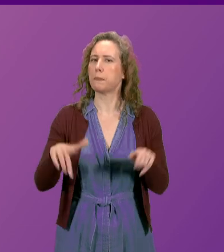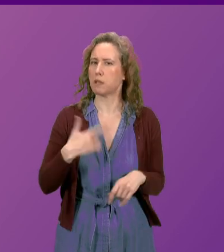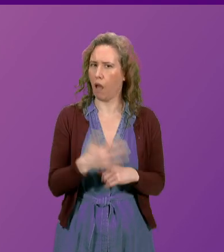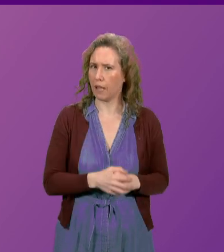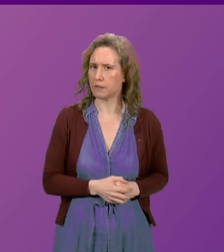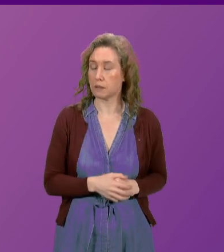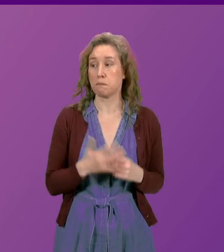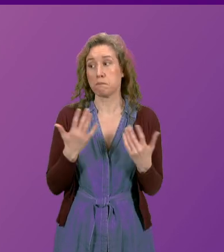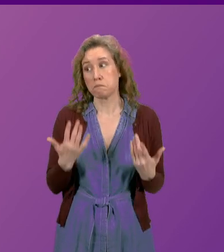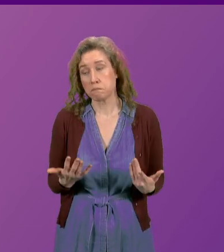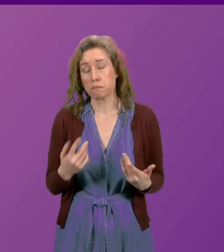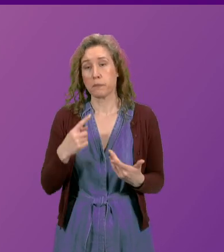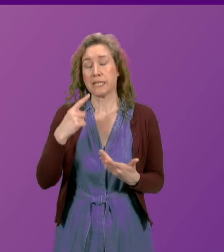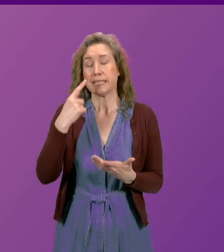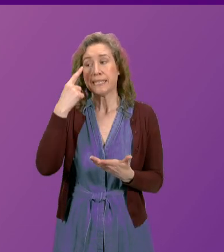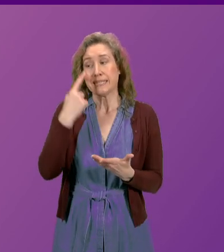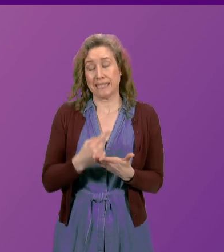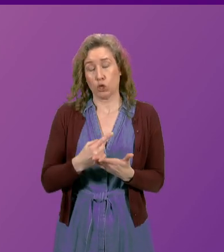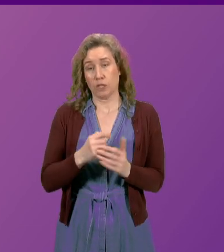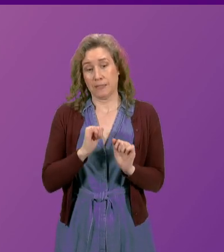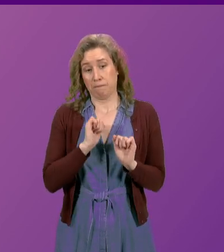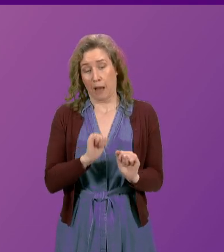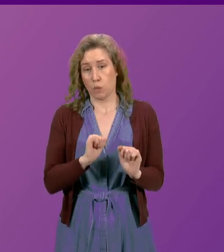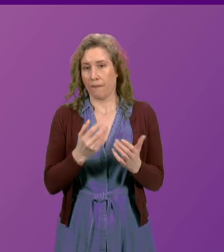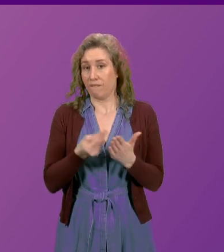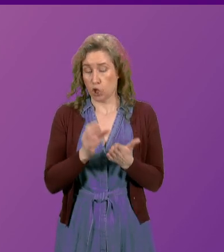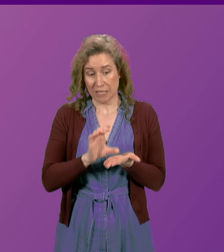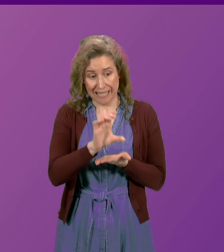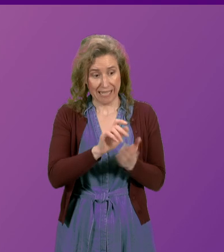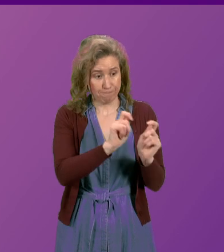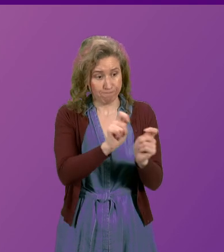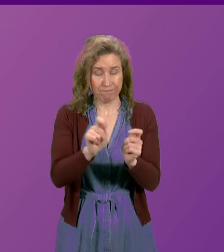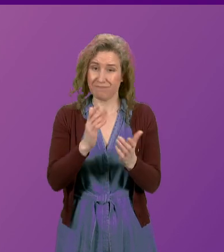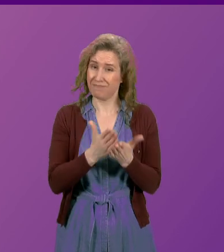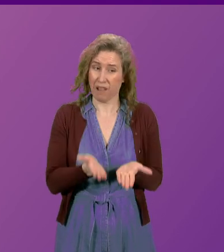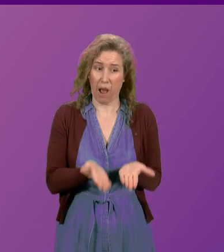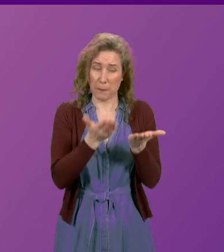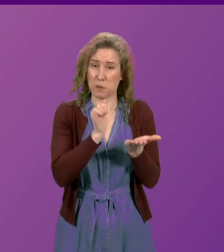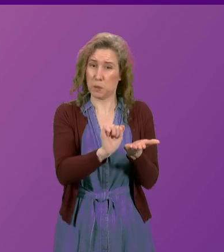Decisions about the allocation of funding are matters for individual local authorities. The